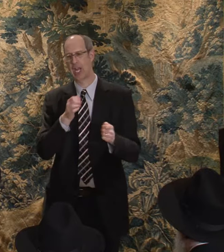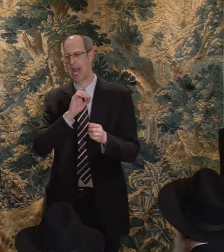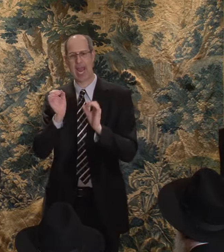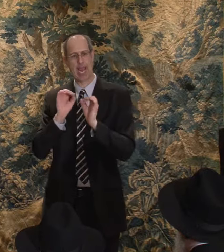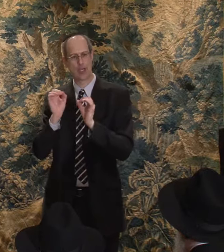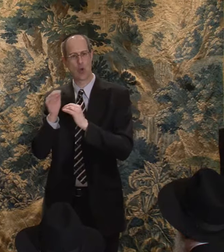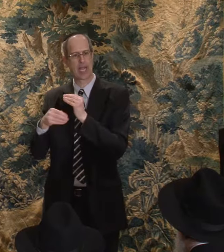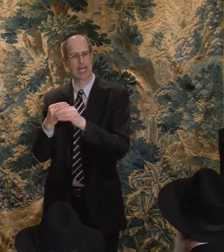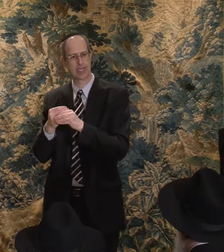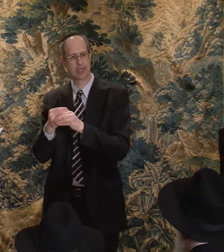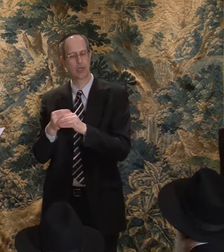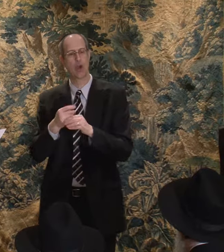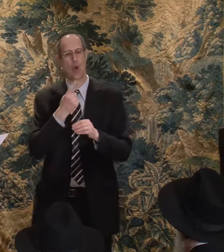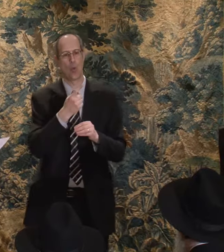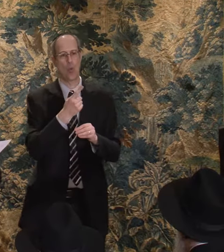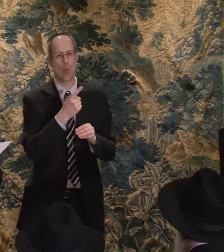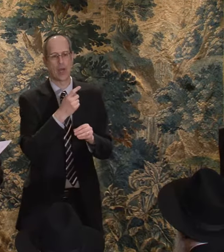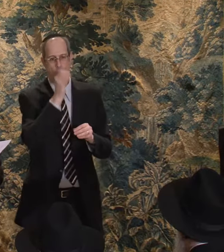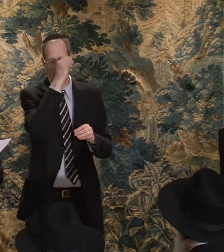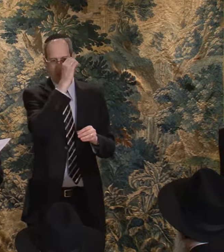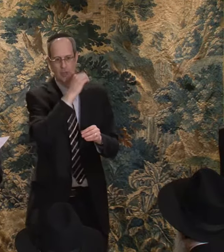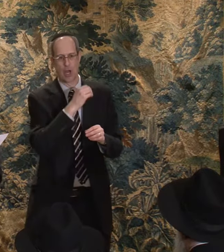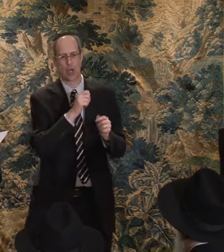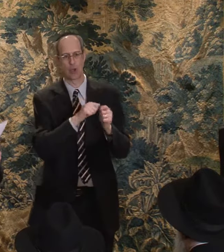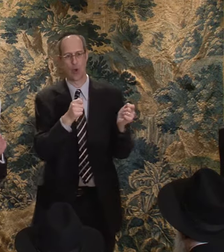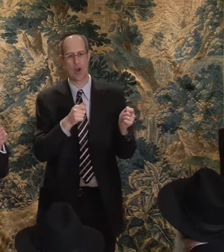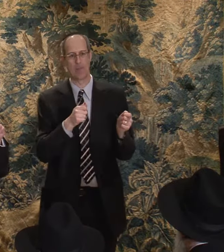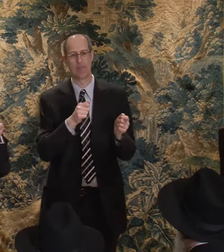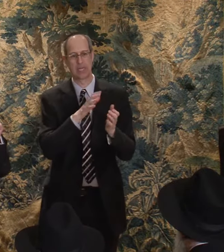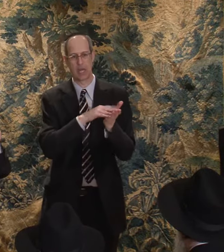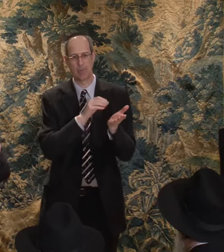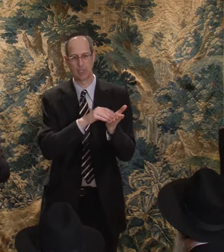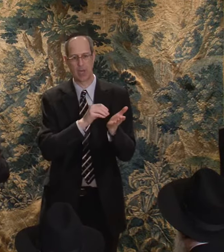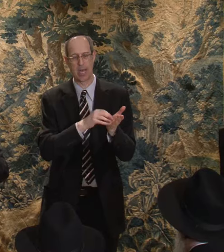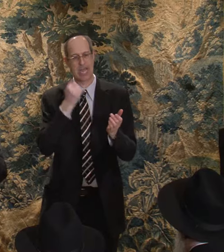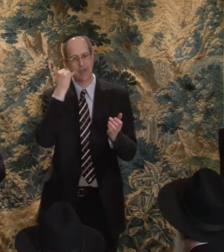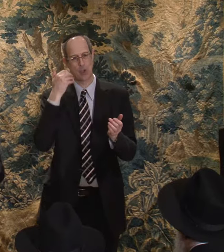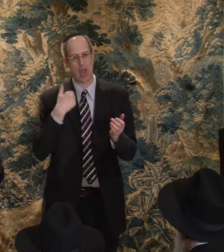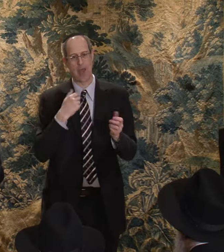according to one person Tyrell or lambda if you have Tyra and you teach it to